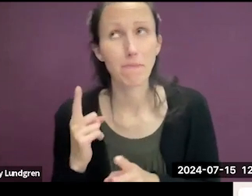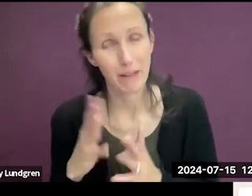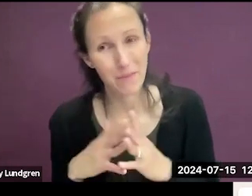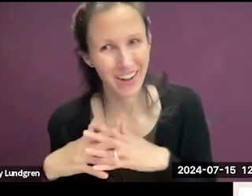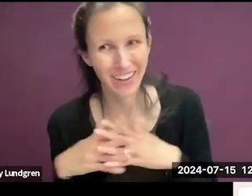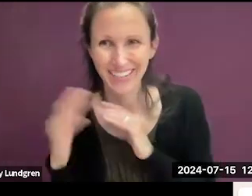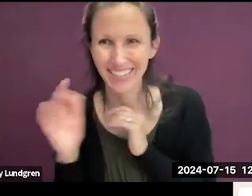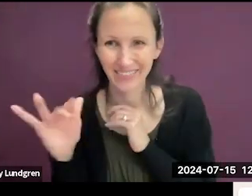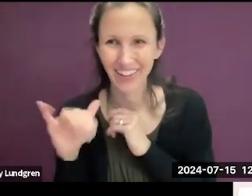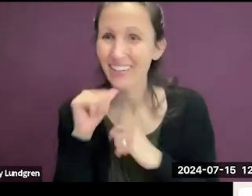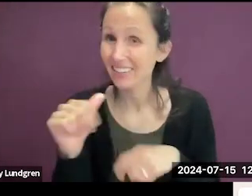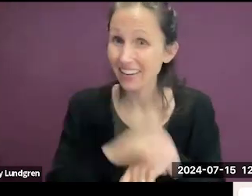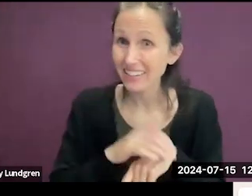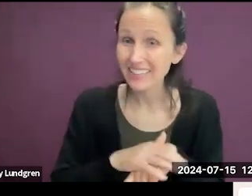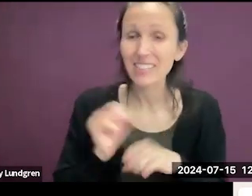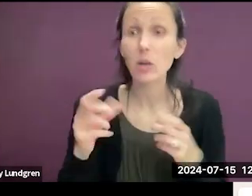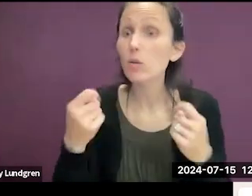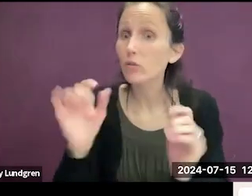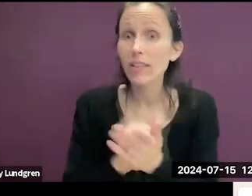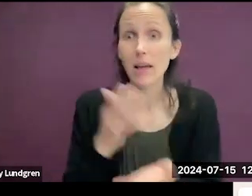So try that as well. They may have updated that.